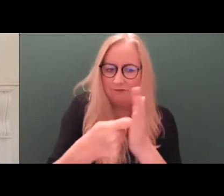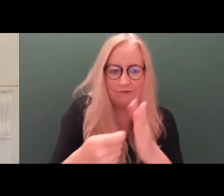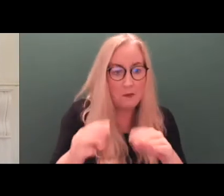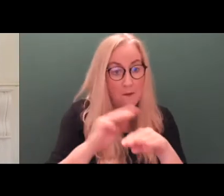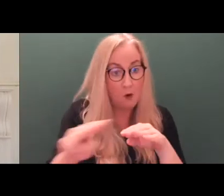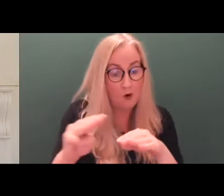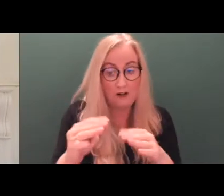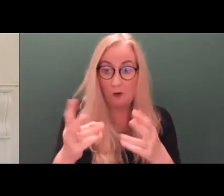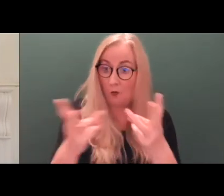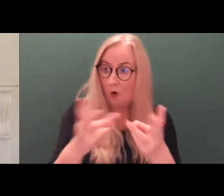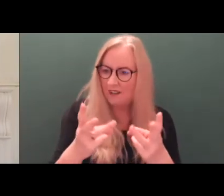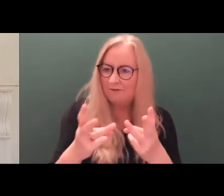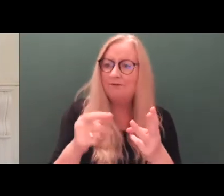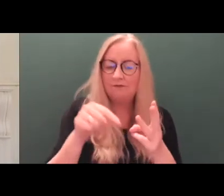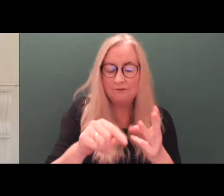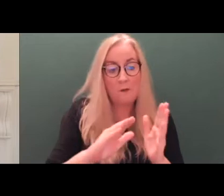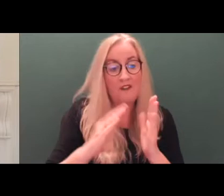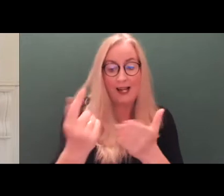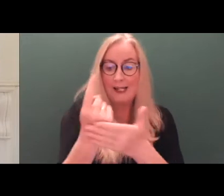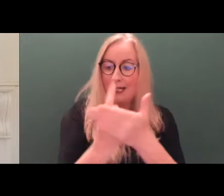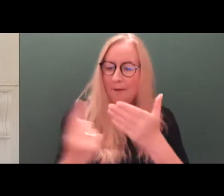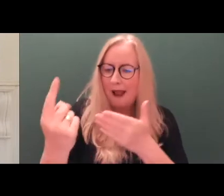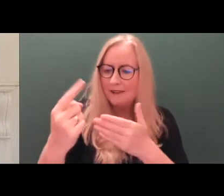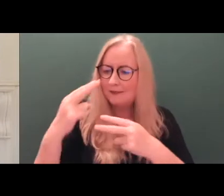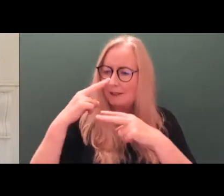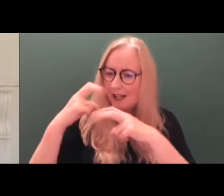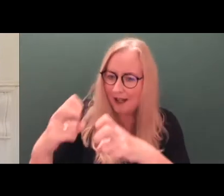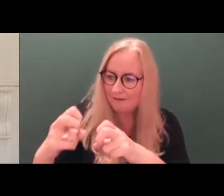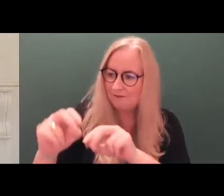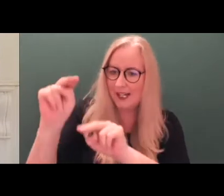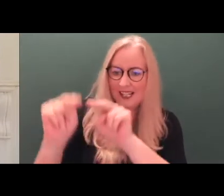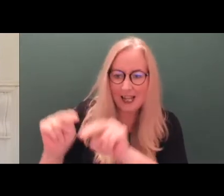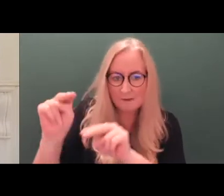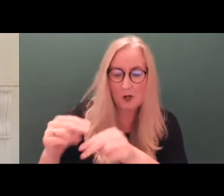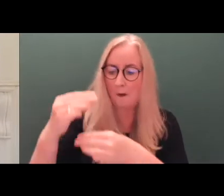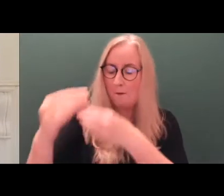work to provide independent analysis and assessment of progress on the UN CRPD.